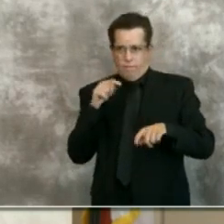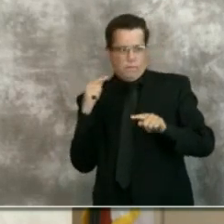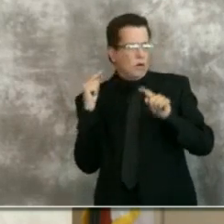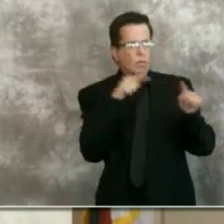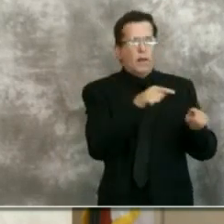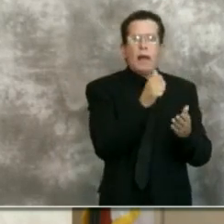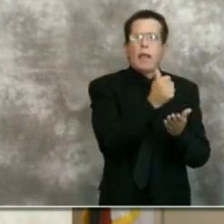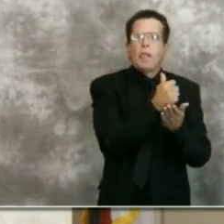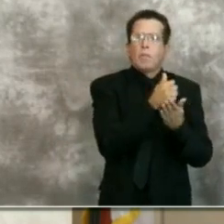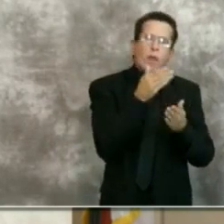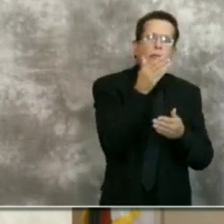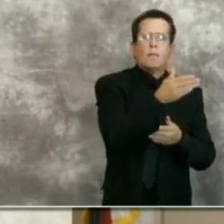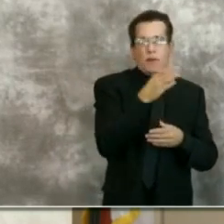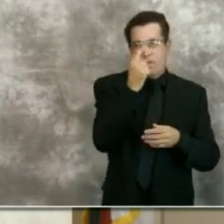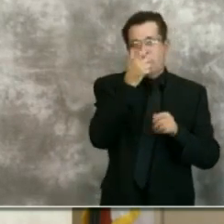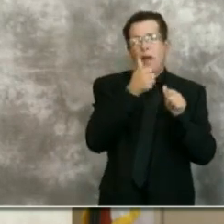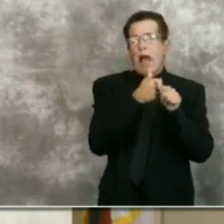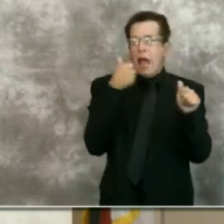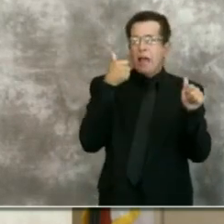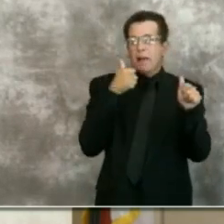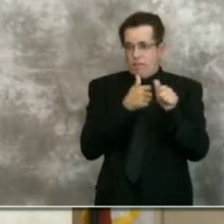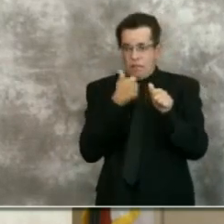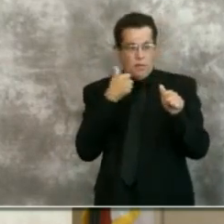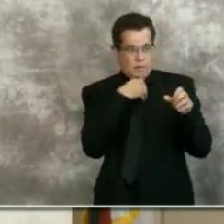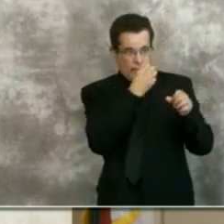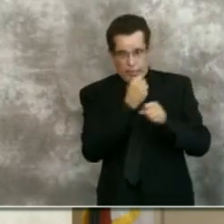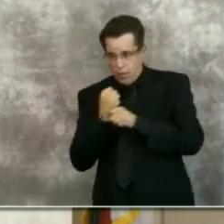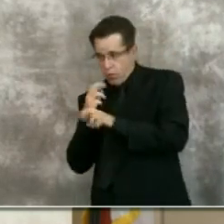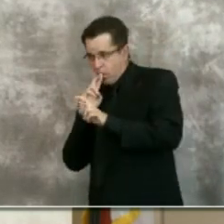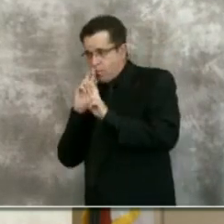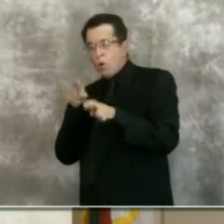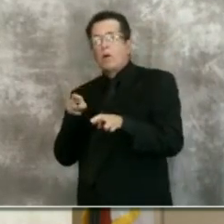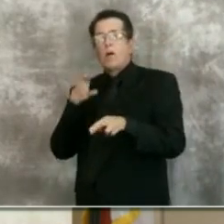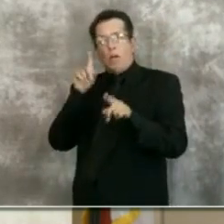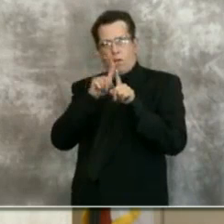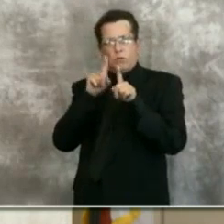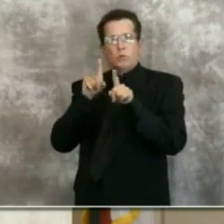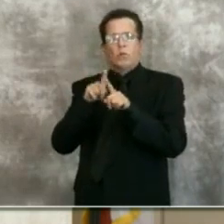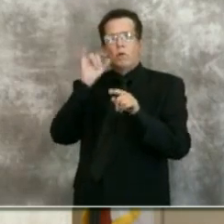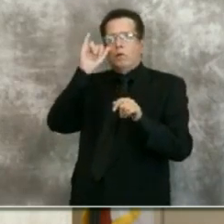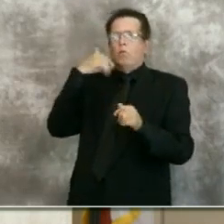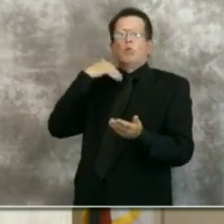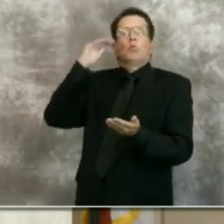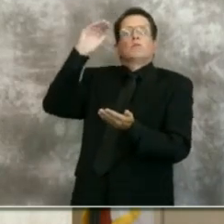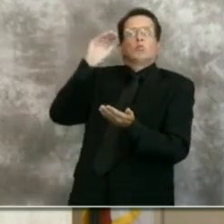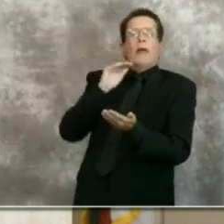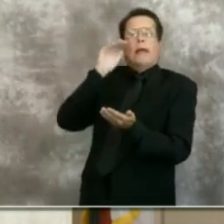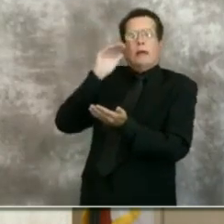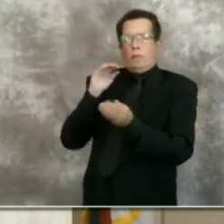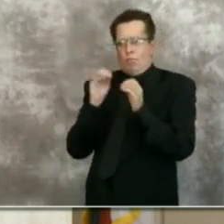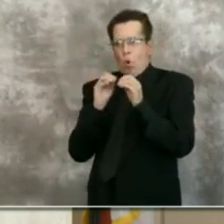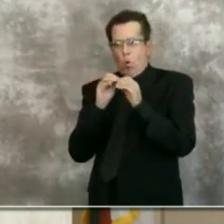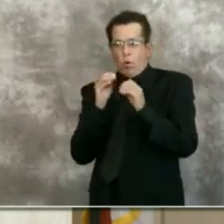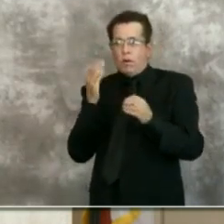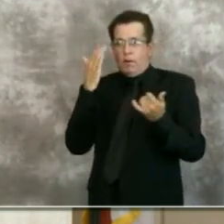TEAM THE NEED TO TAKE ACTION BEFORE IT MIGHT BE COMPLETELY EVIDENT THAT YOU HAVE TO TAKE THAT ACTION BUT THERE'S ALSO A